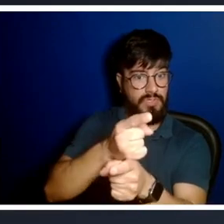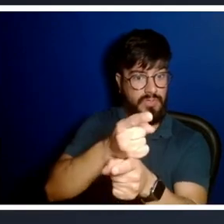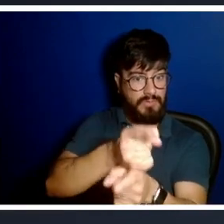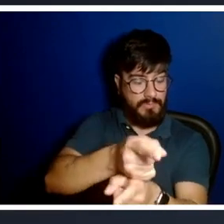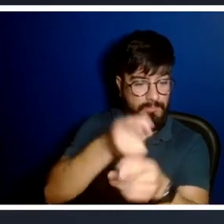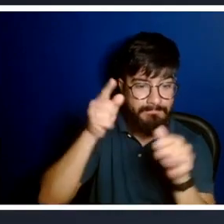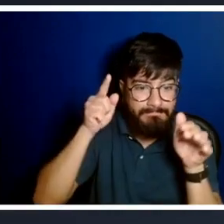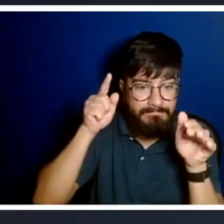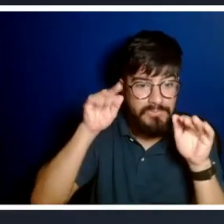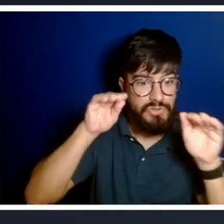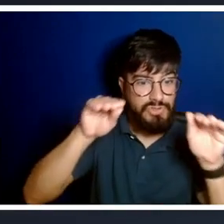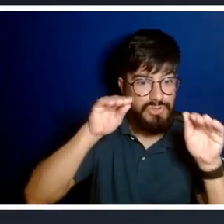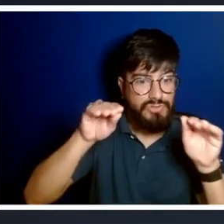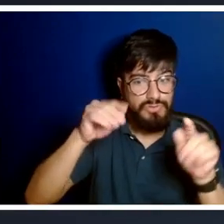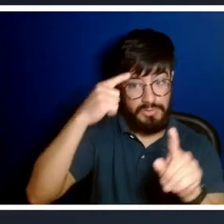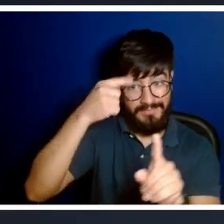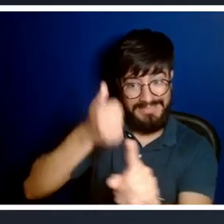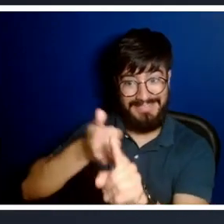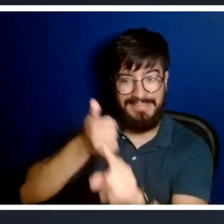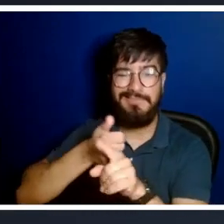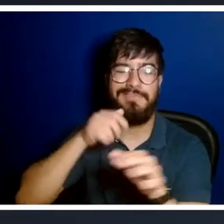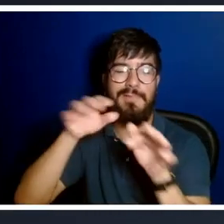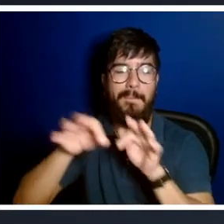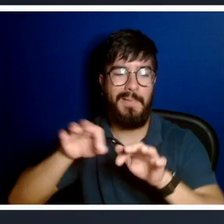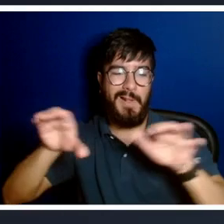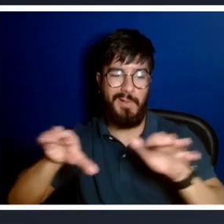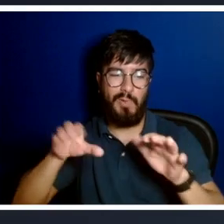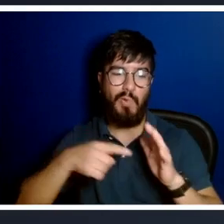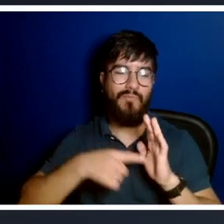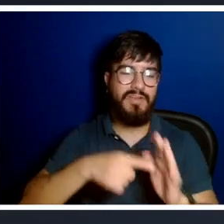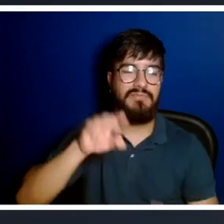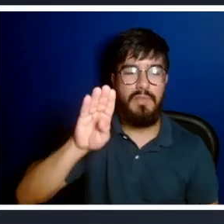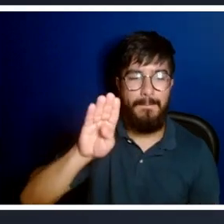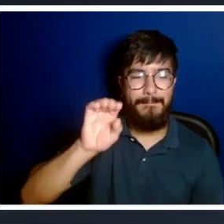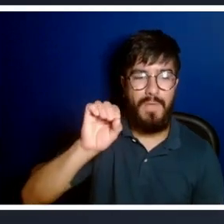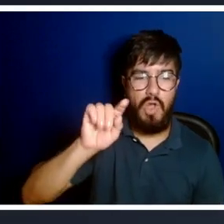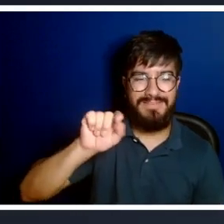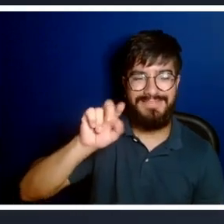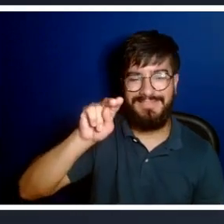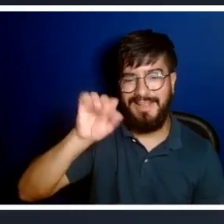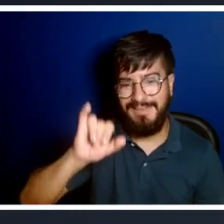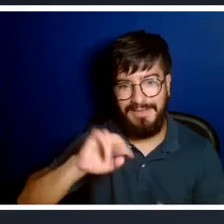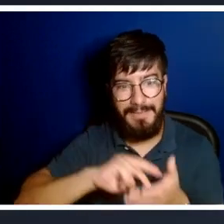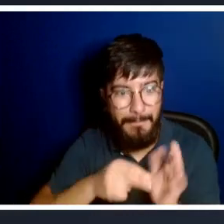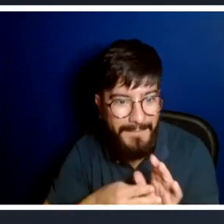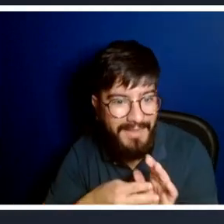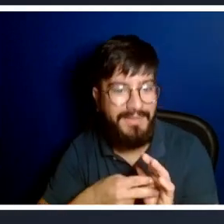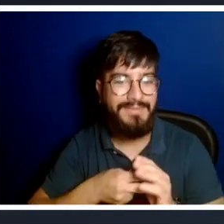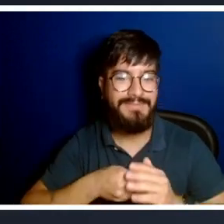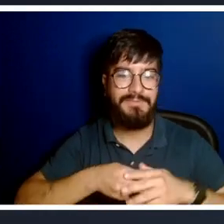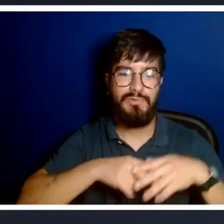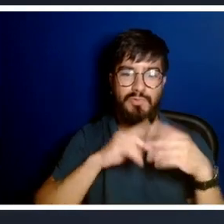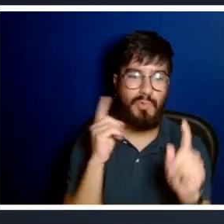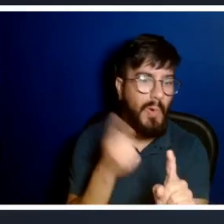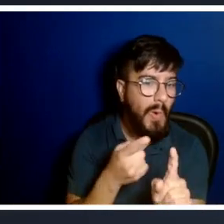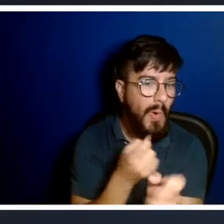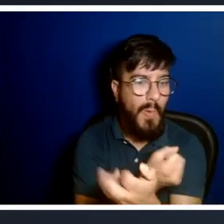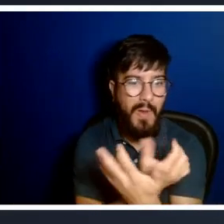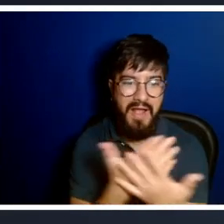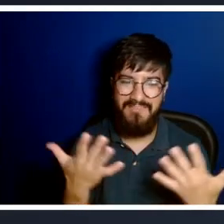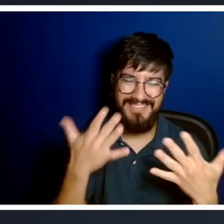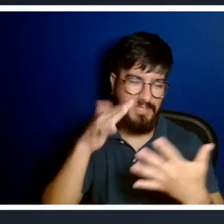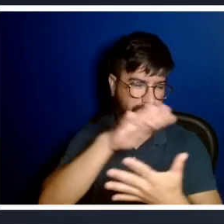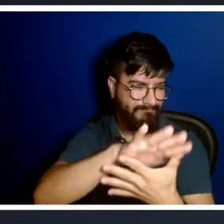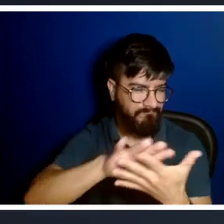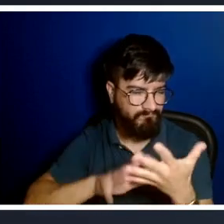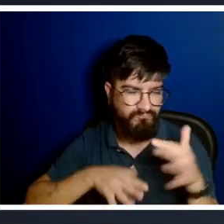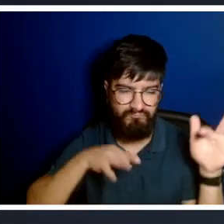we teach them what botany is, what a botanist does, and what agriculture means. Next slide.